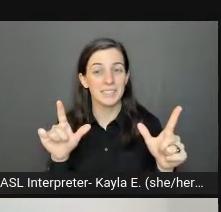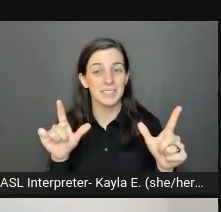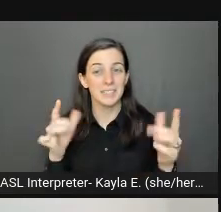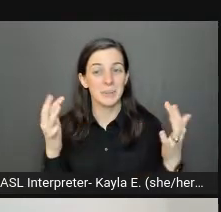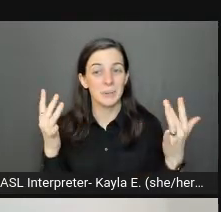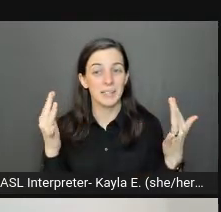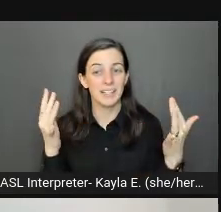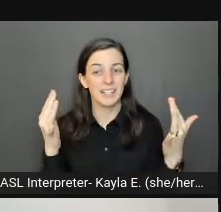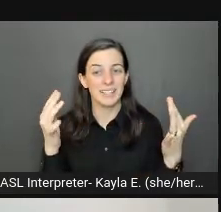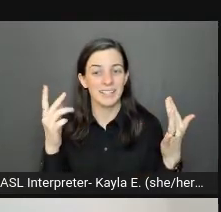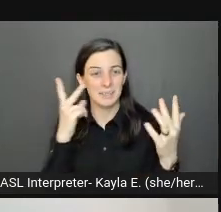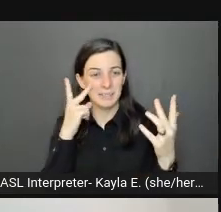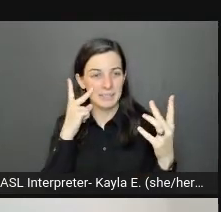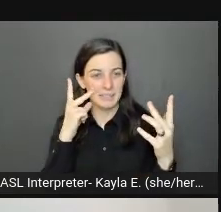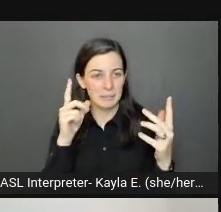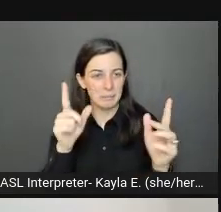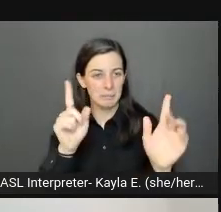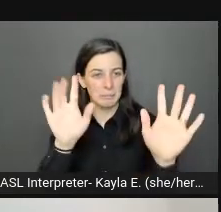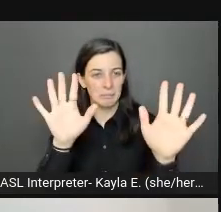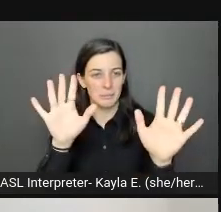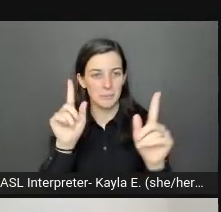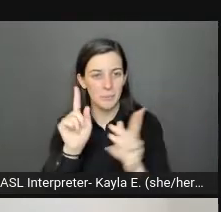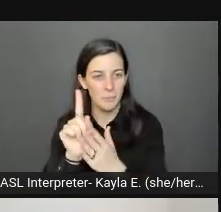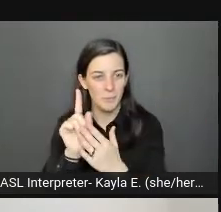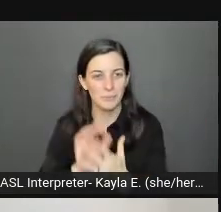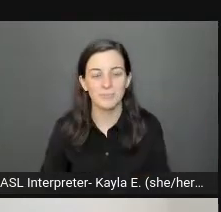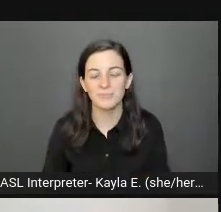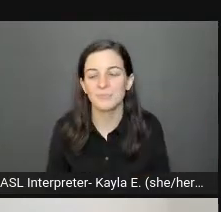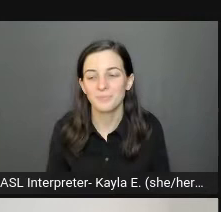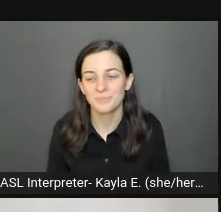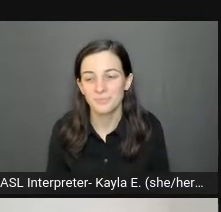Just a moment. Are we good to go now?